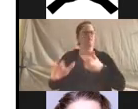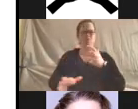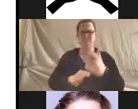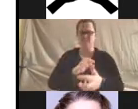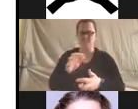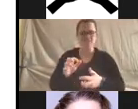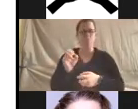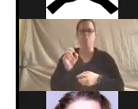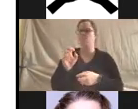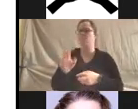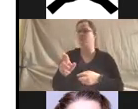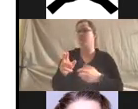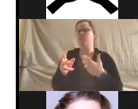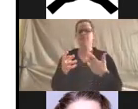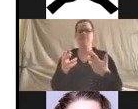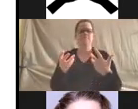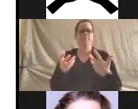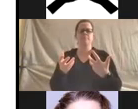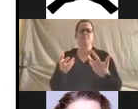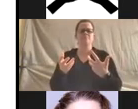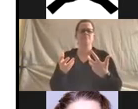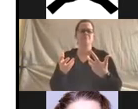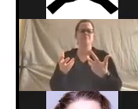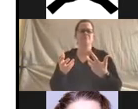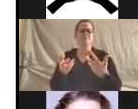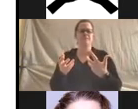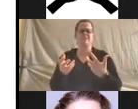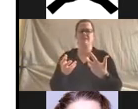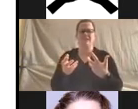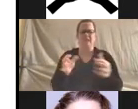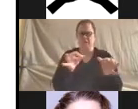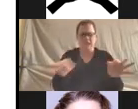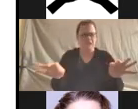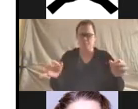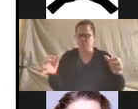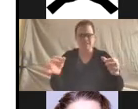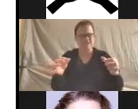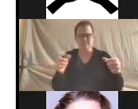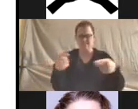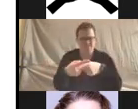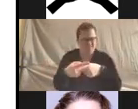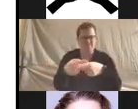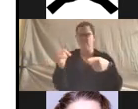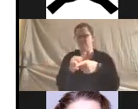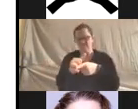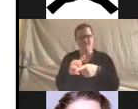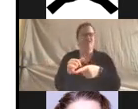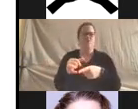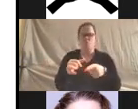or where there's bureaucratic language or jargon and it's okay.